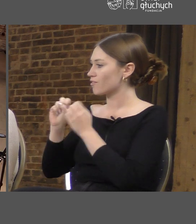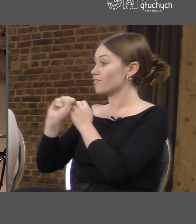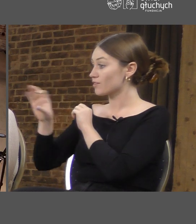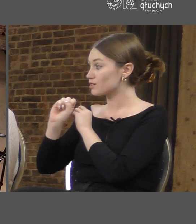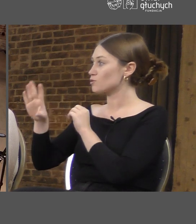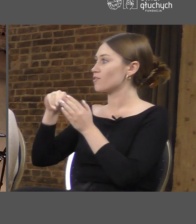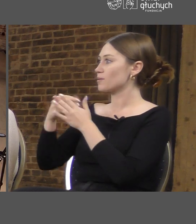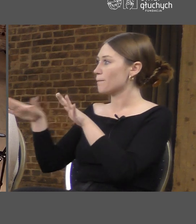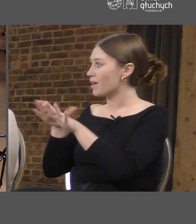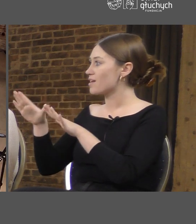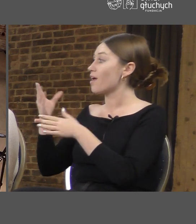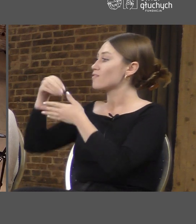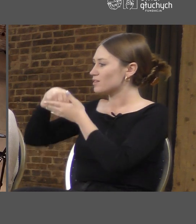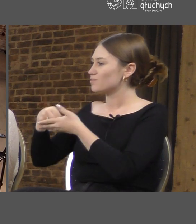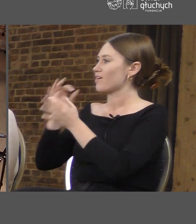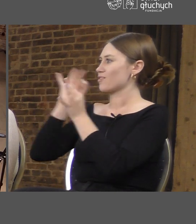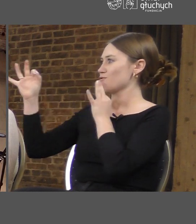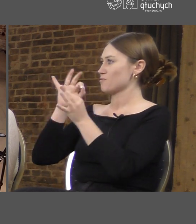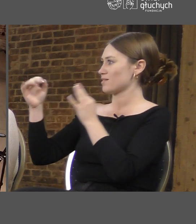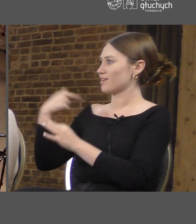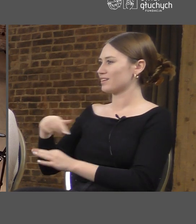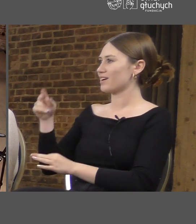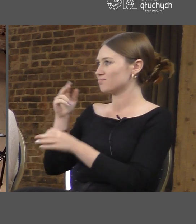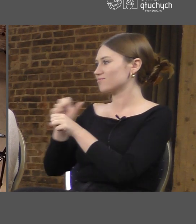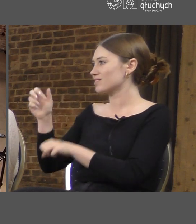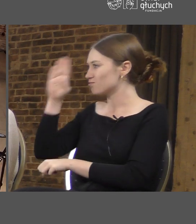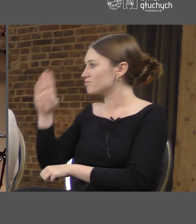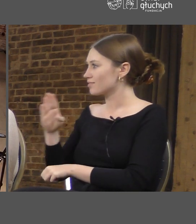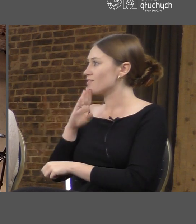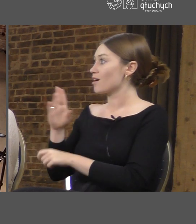with the information that I have a hearing loss, practically nobody writes back.